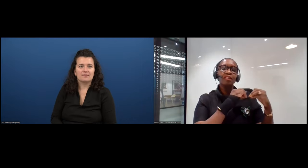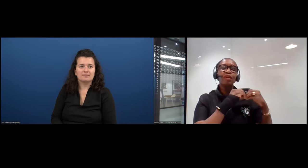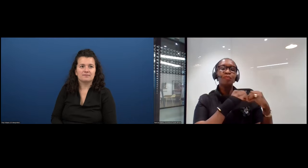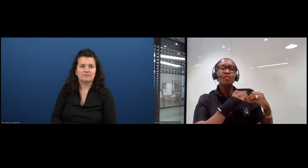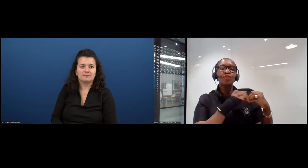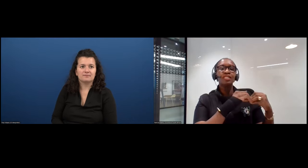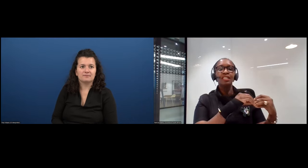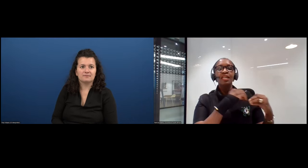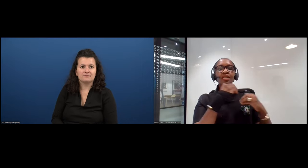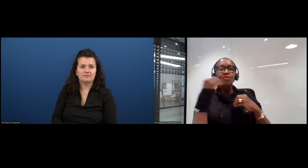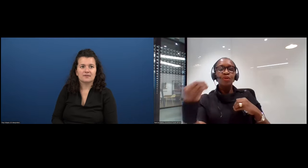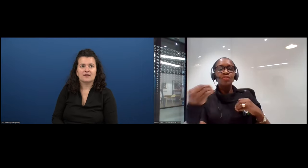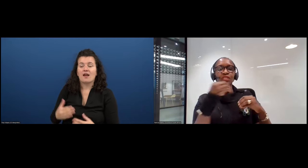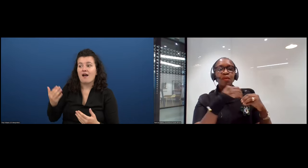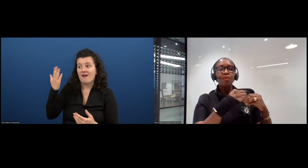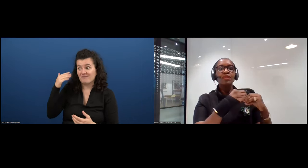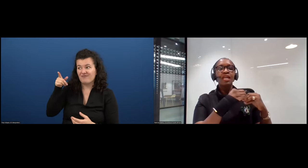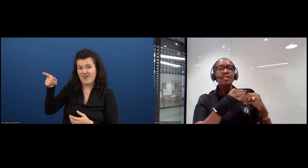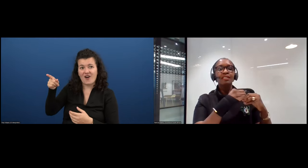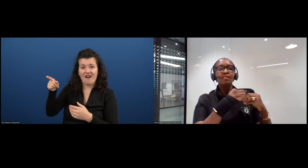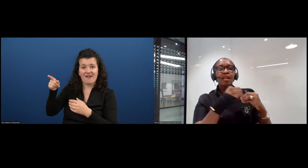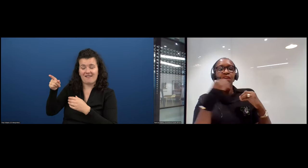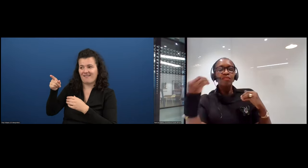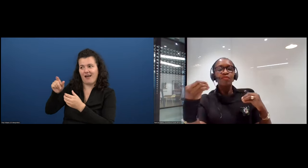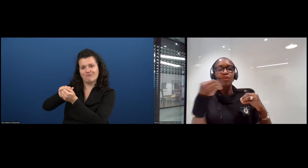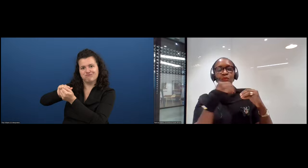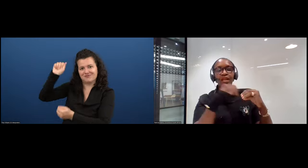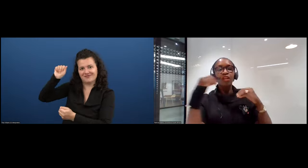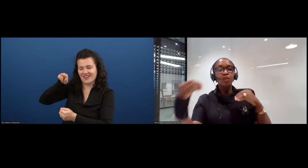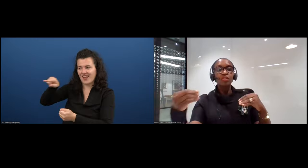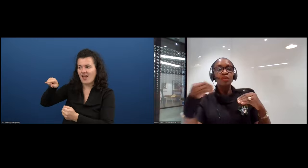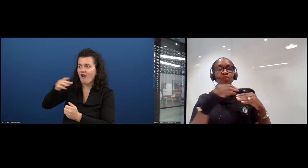them an opportunity to also support 14:37:19 and kind of, you know, work closely